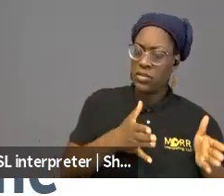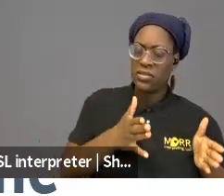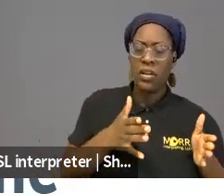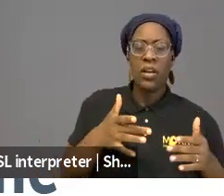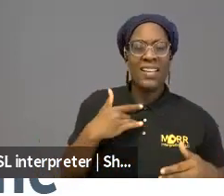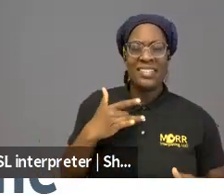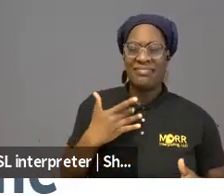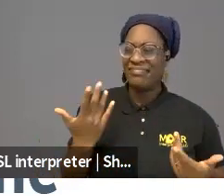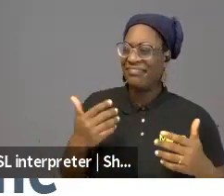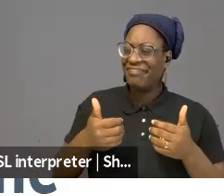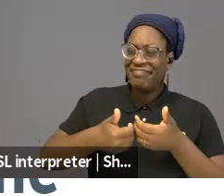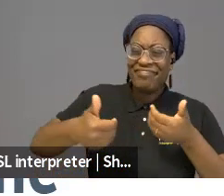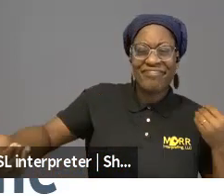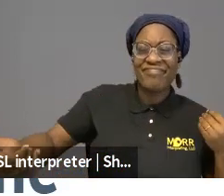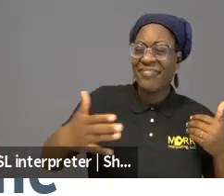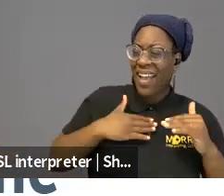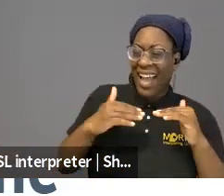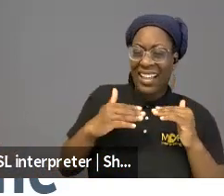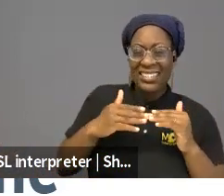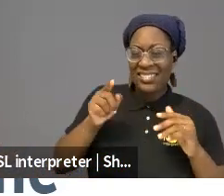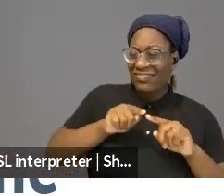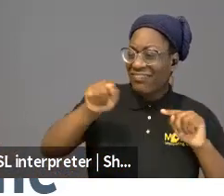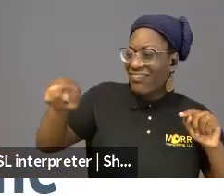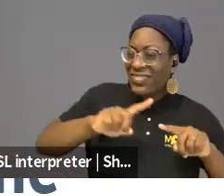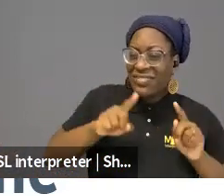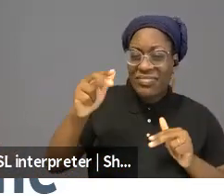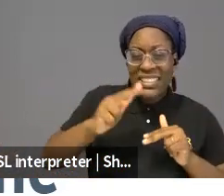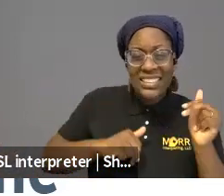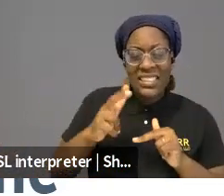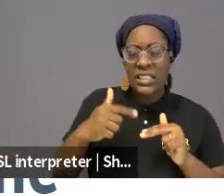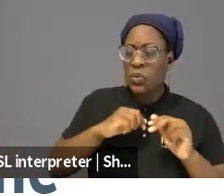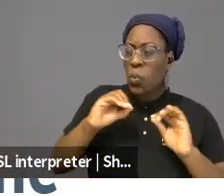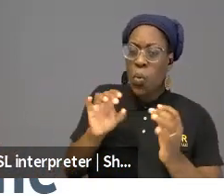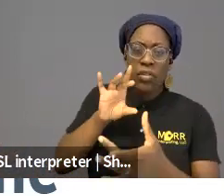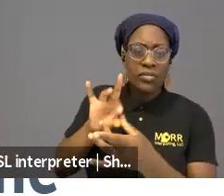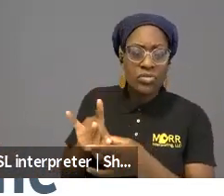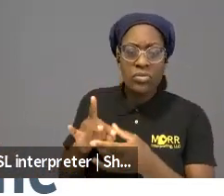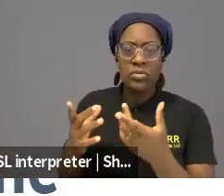my colleagues on a regular basis. Being able to chat with someone else doing the same type of